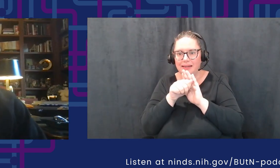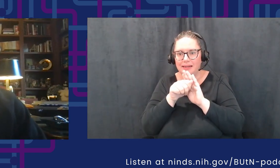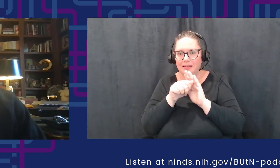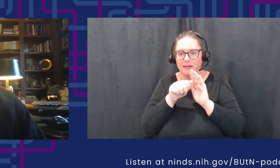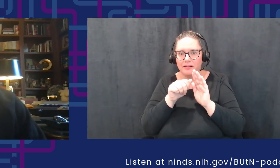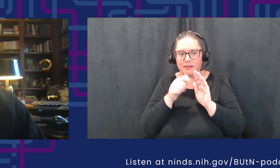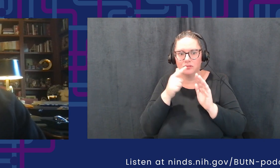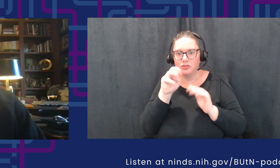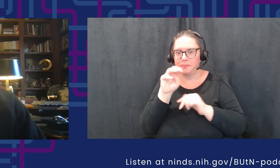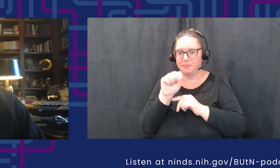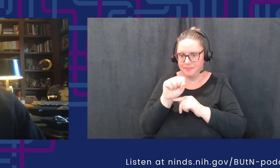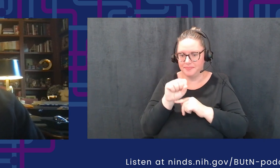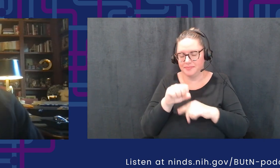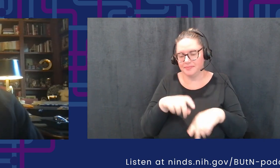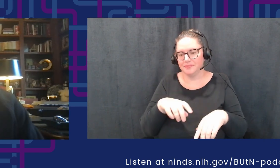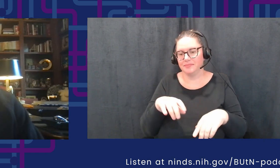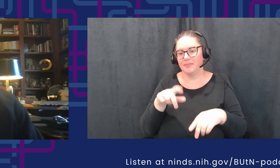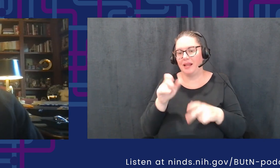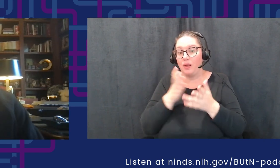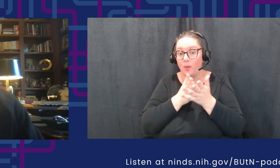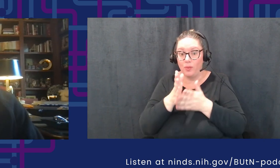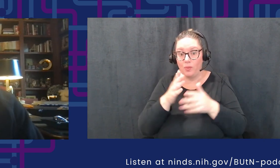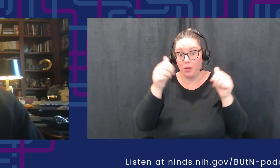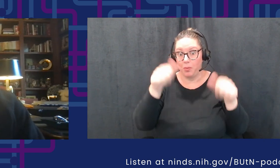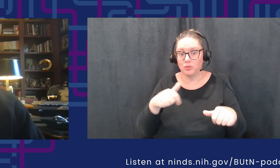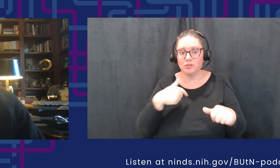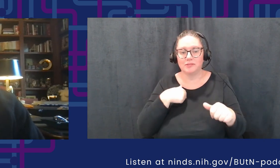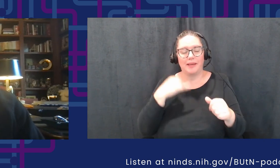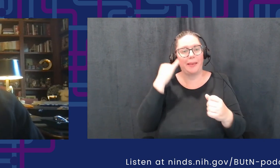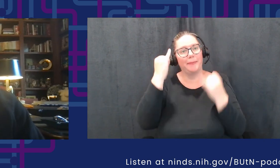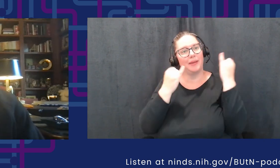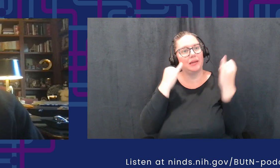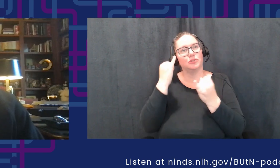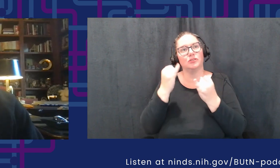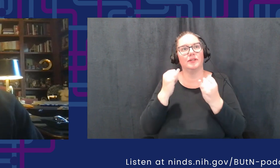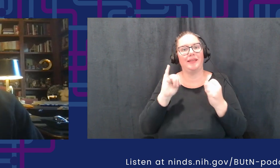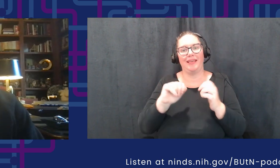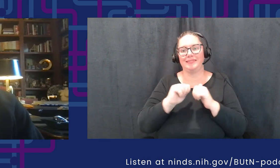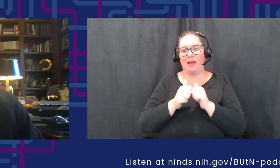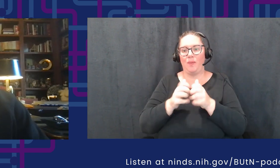Like going through the poster session, I imagine is the way that American